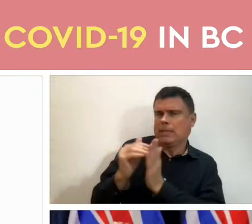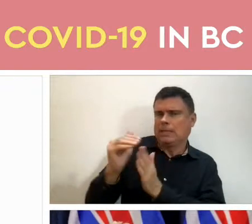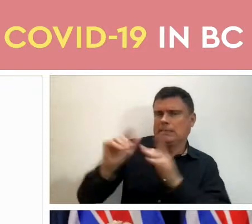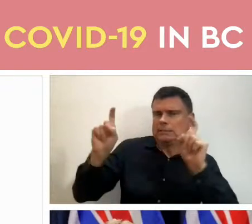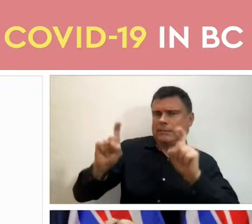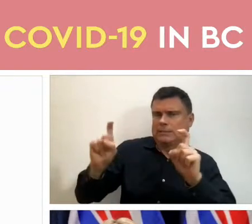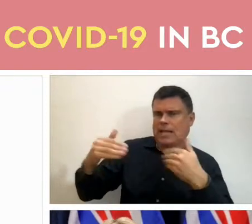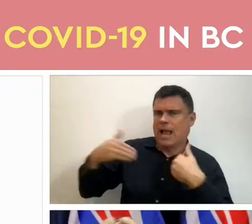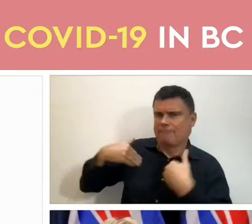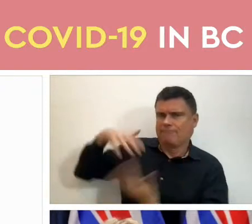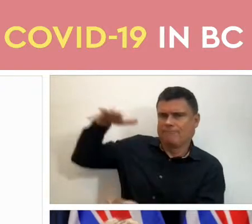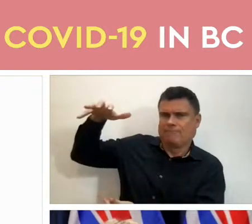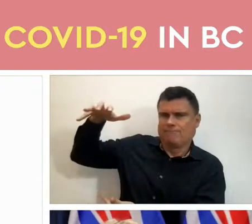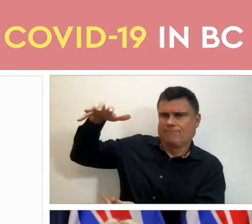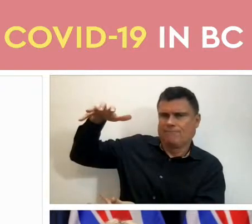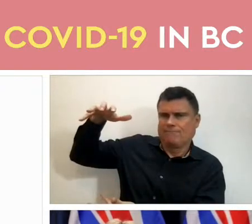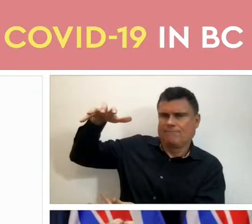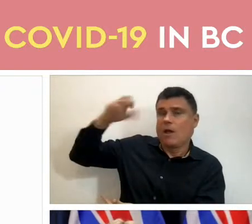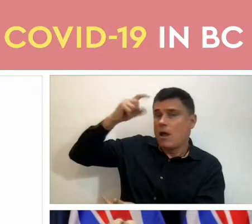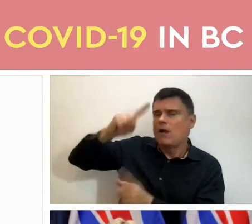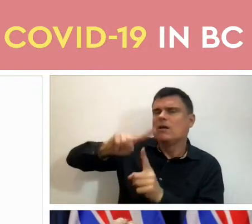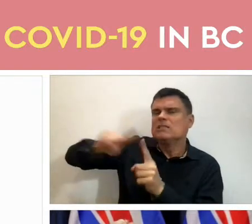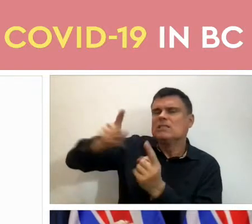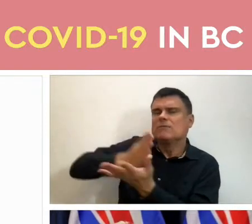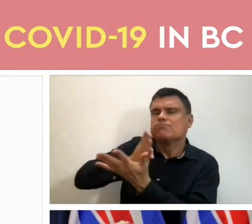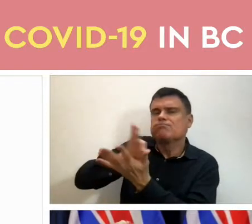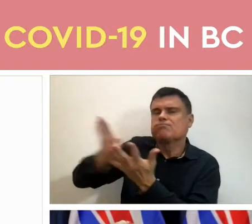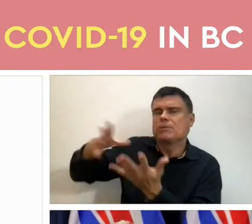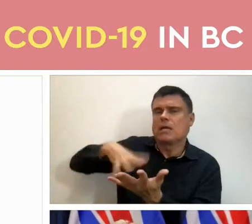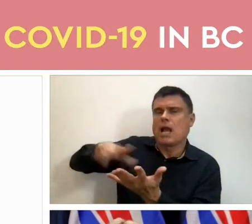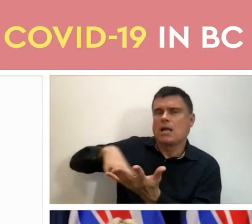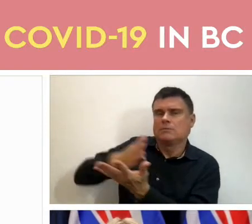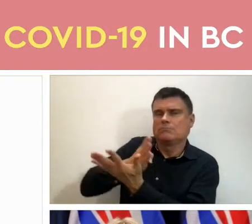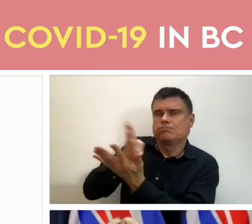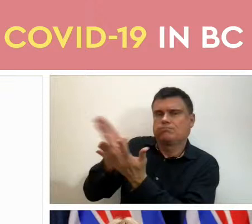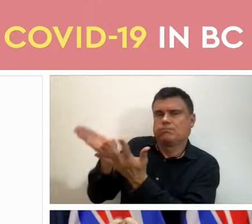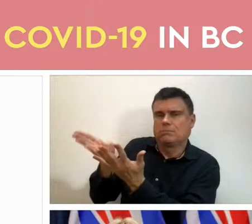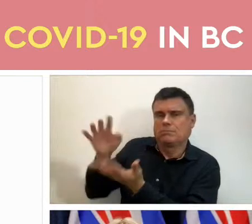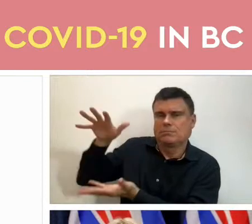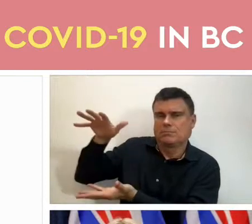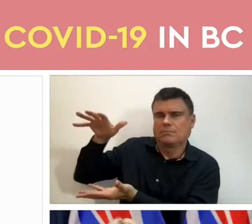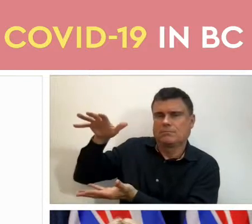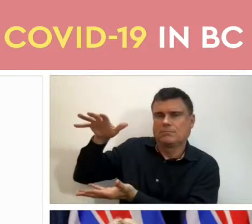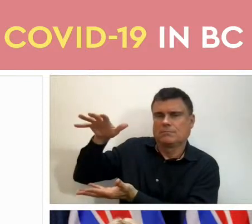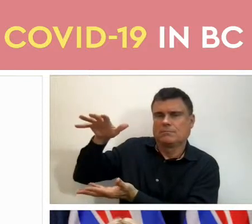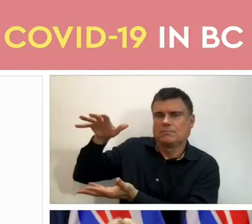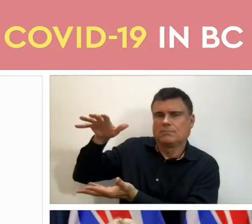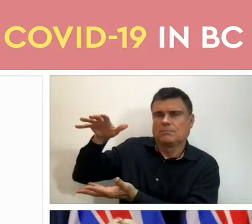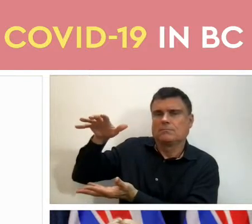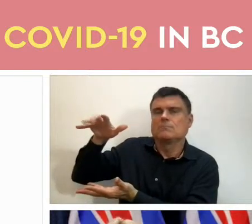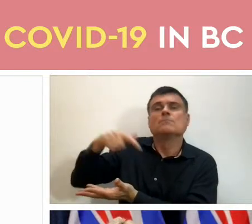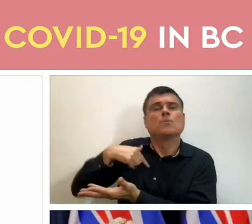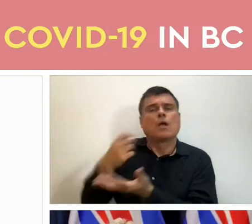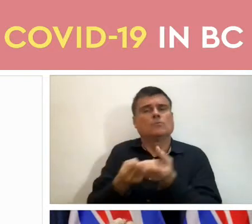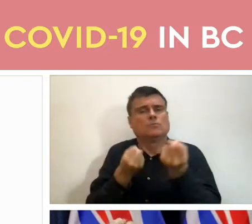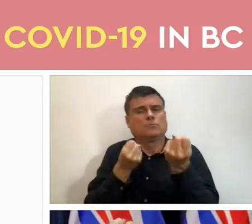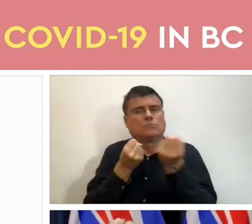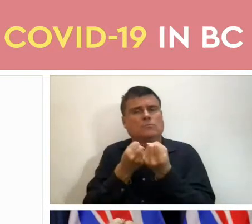use to support the collection or the testing of people at our